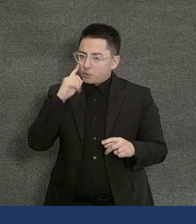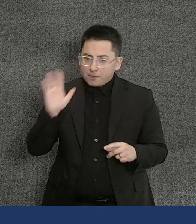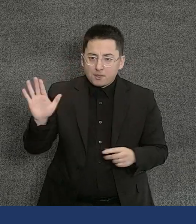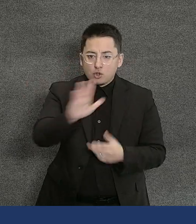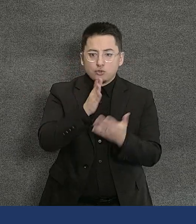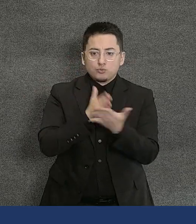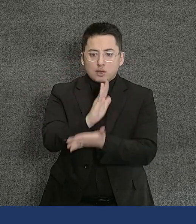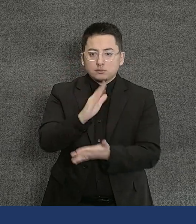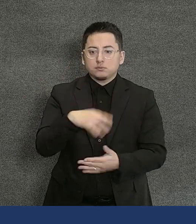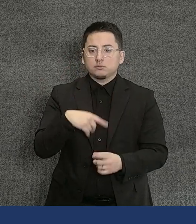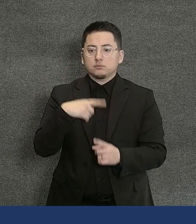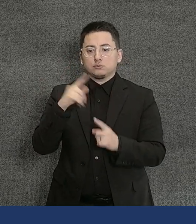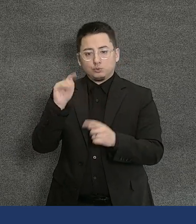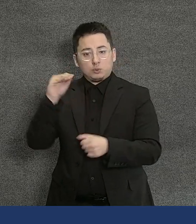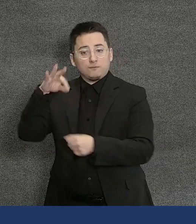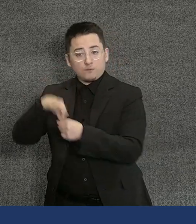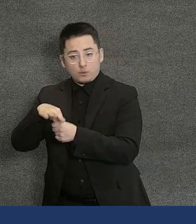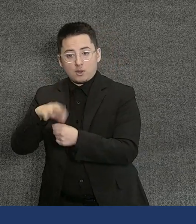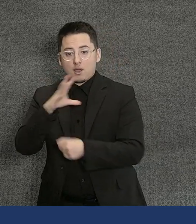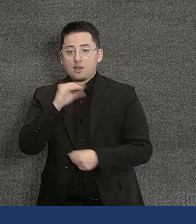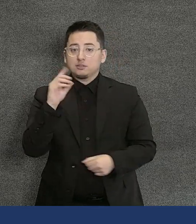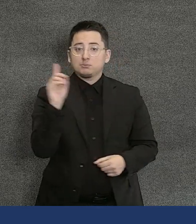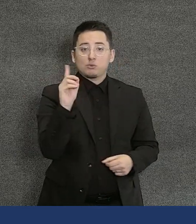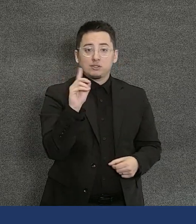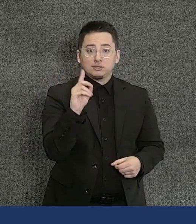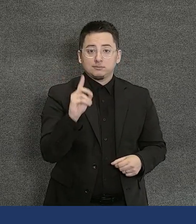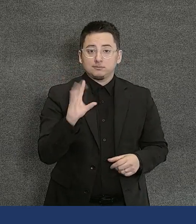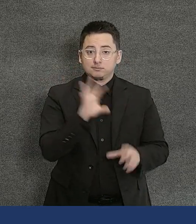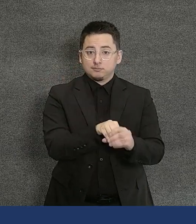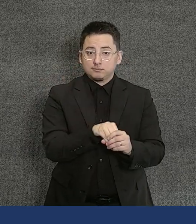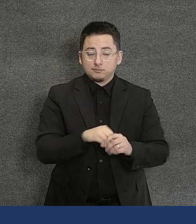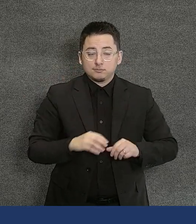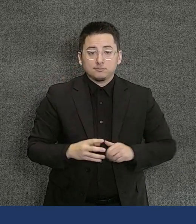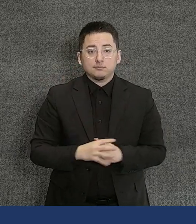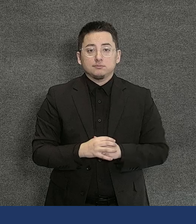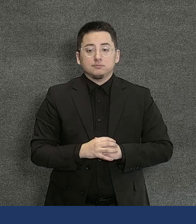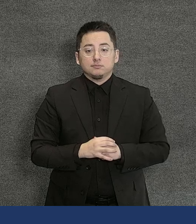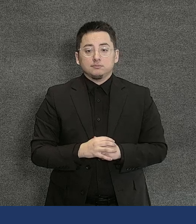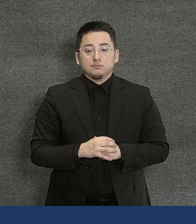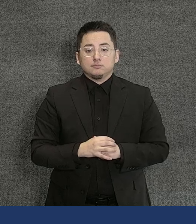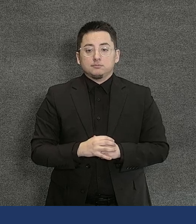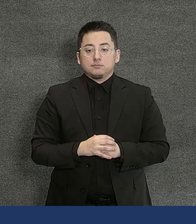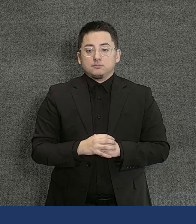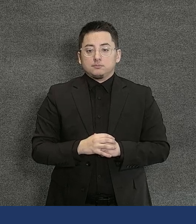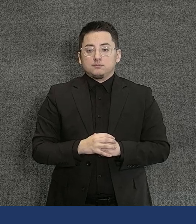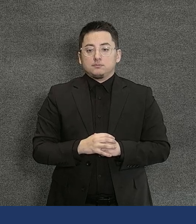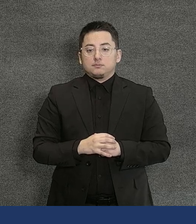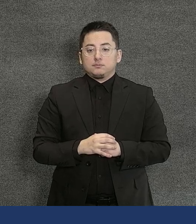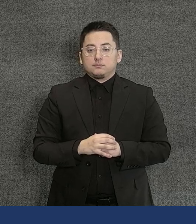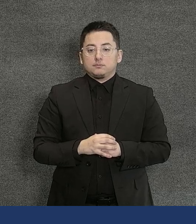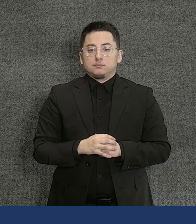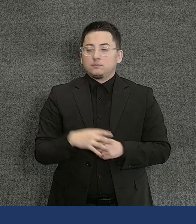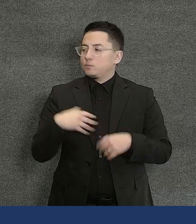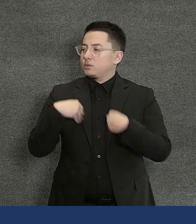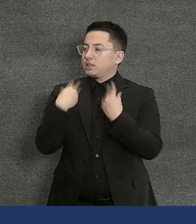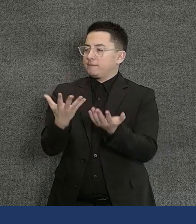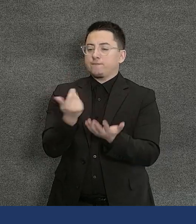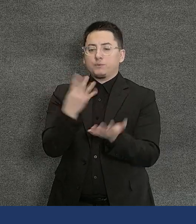So I wanted to tell you about just a few examples of what we've together been able to accomplish over the last few years.